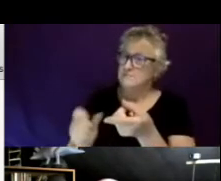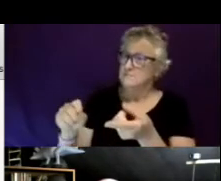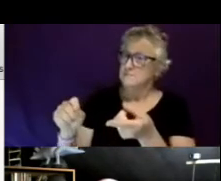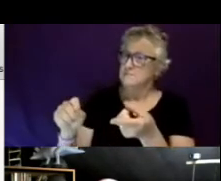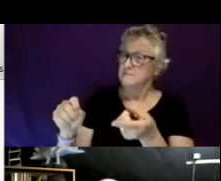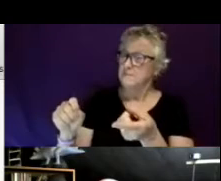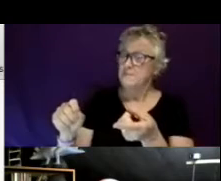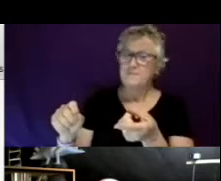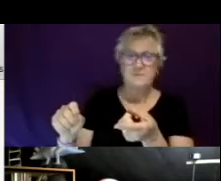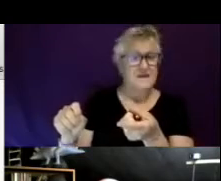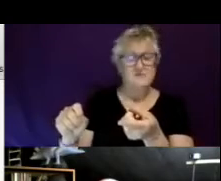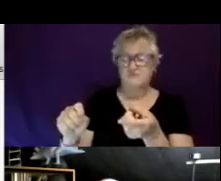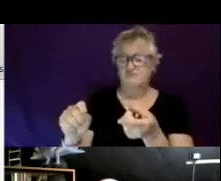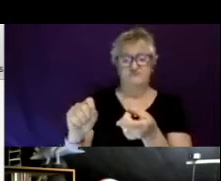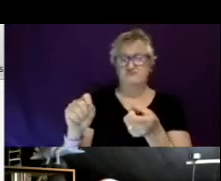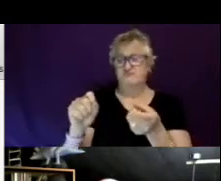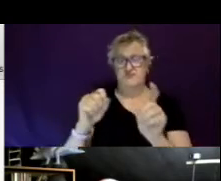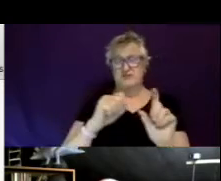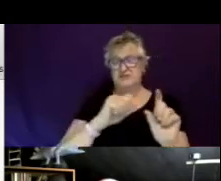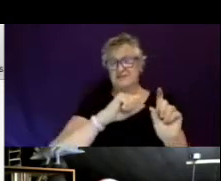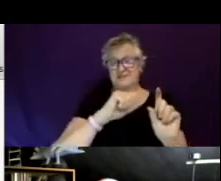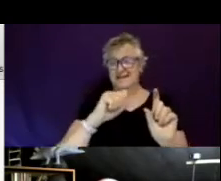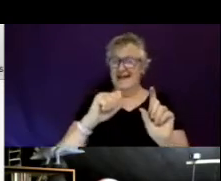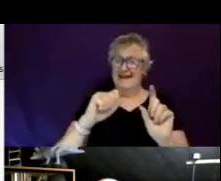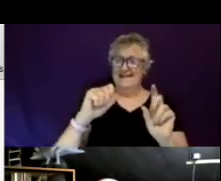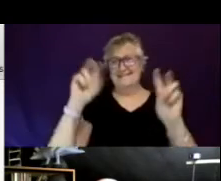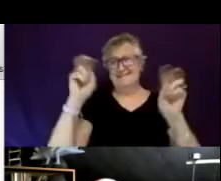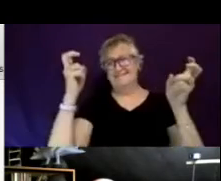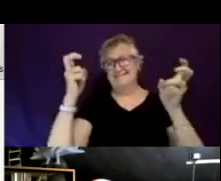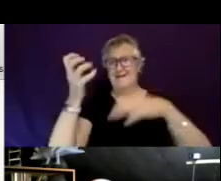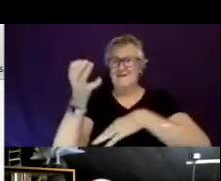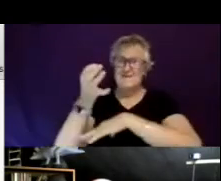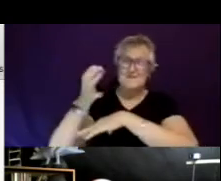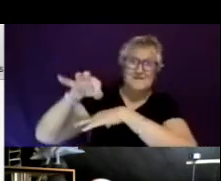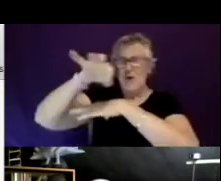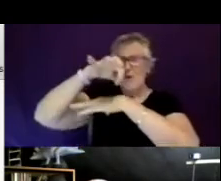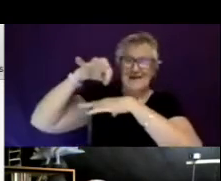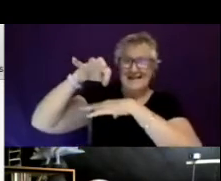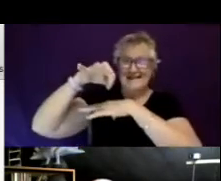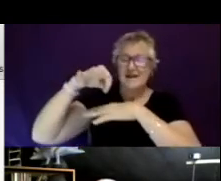you know, it's a, it, it brings attention to the place, and I think that's what they wanted,